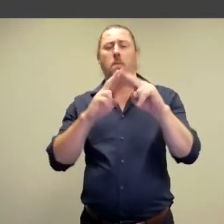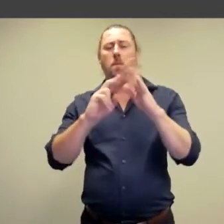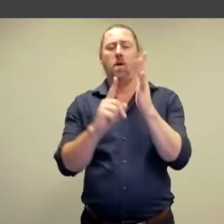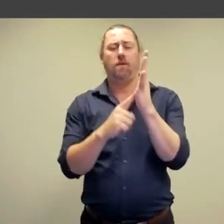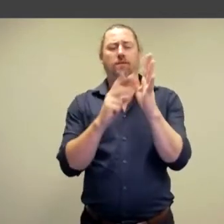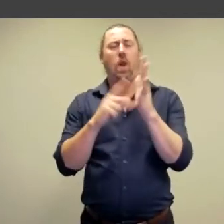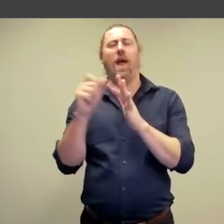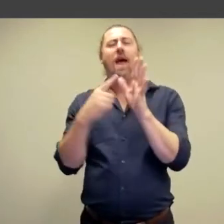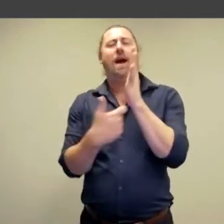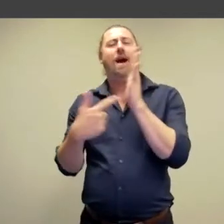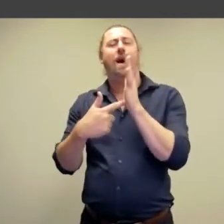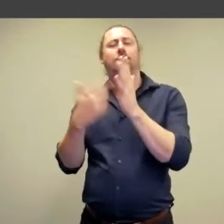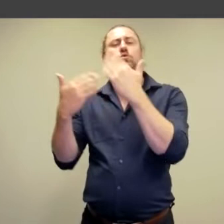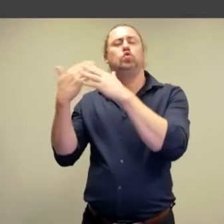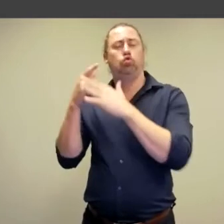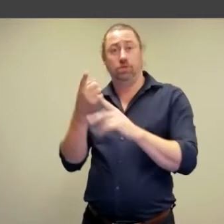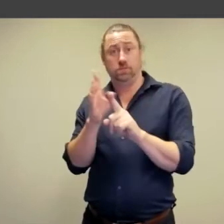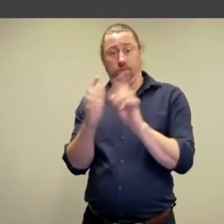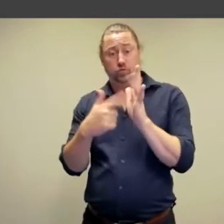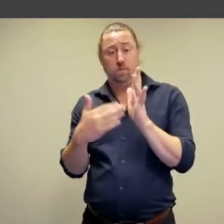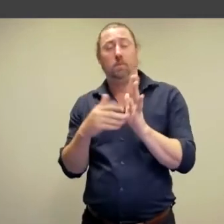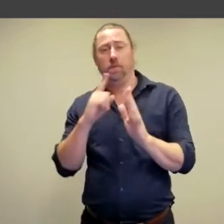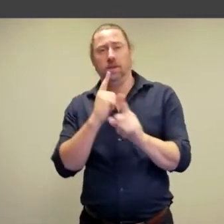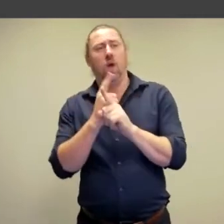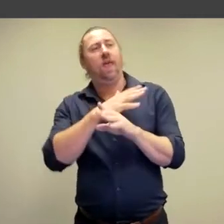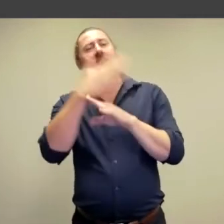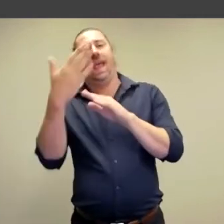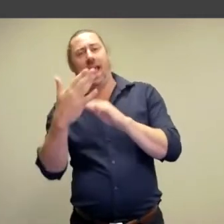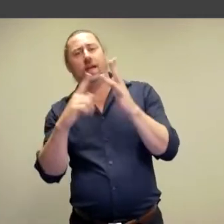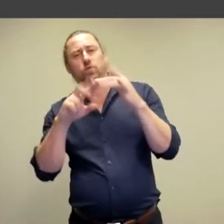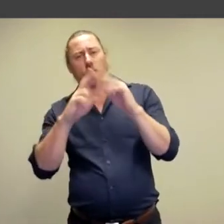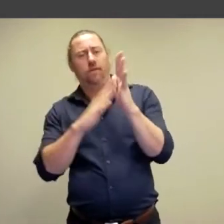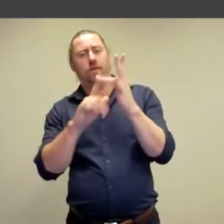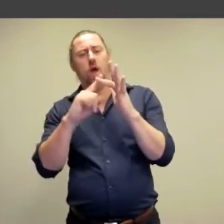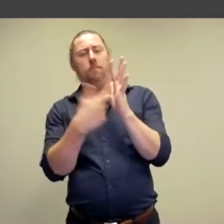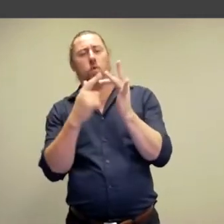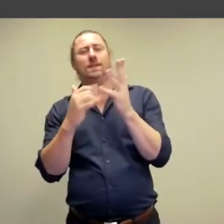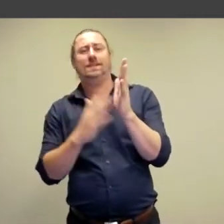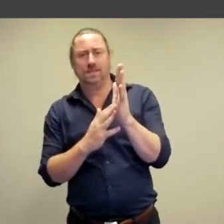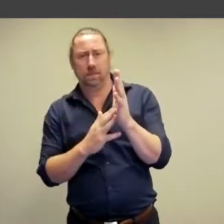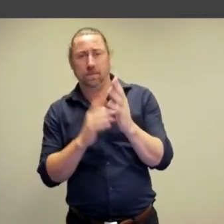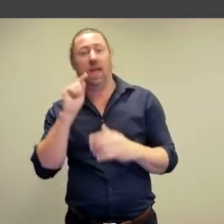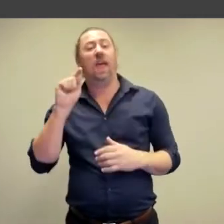argument that at the end of Modernism, Gordon Matta-Clark's